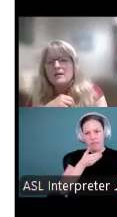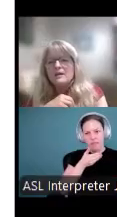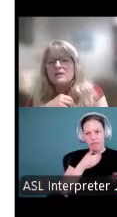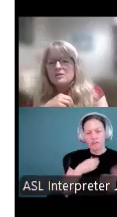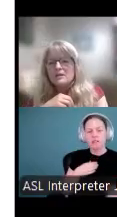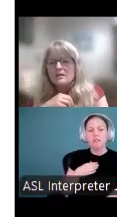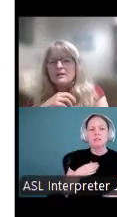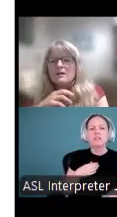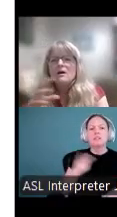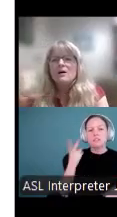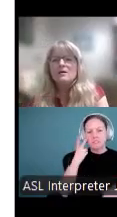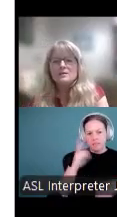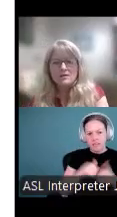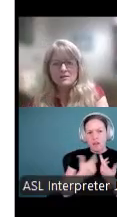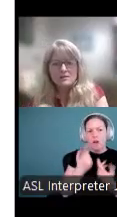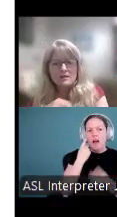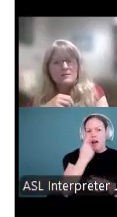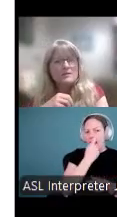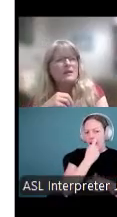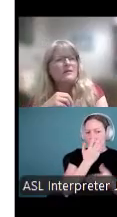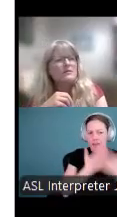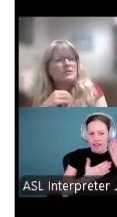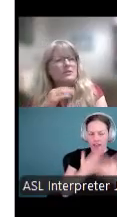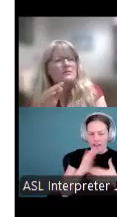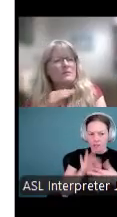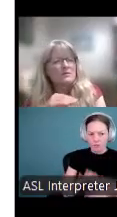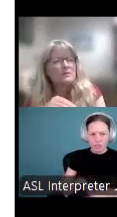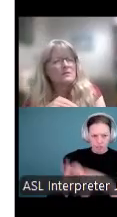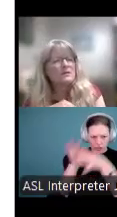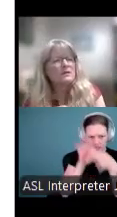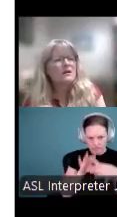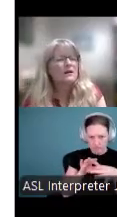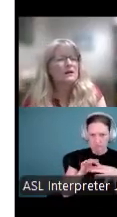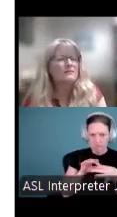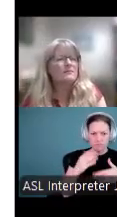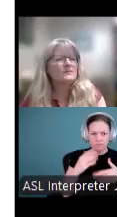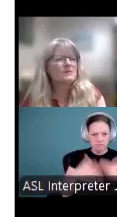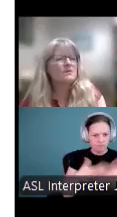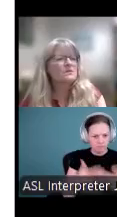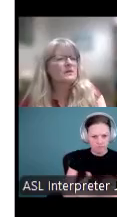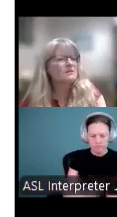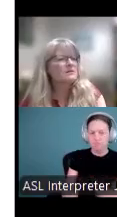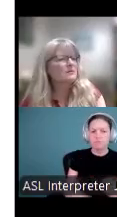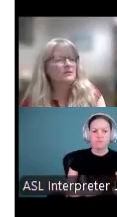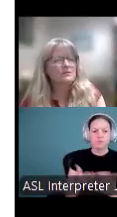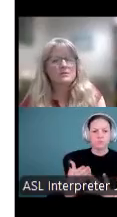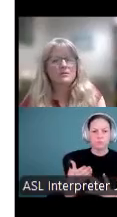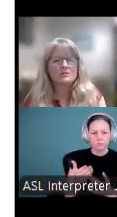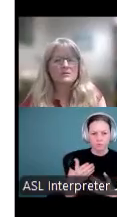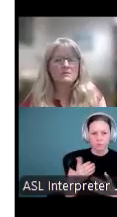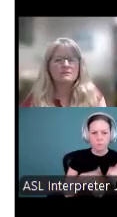coordination all starts to come together, just from those some of those basic milestones.